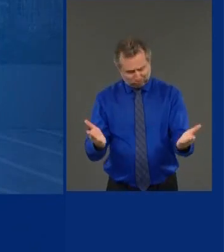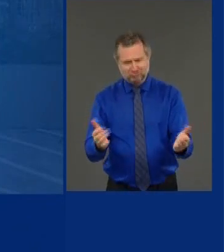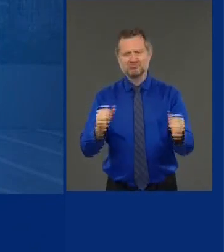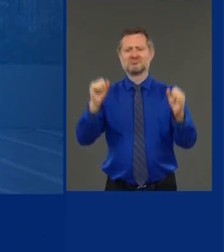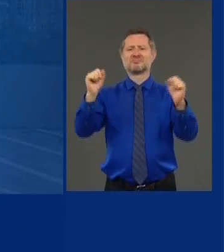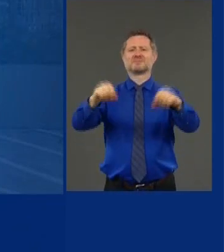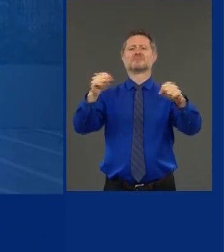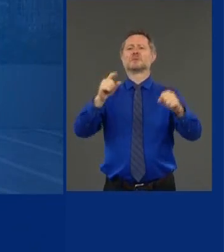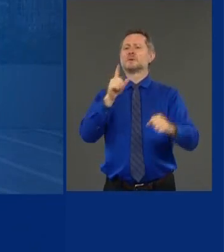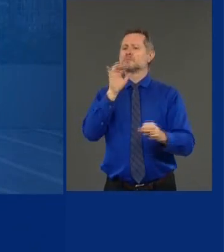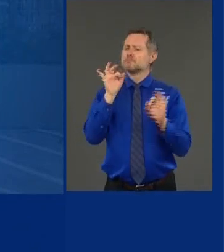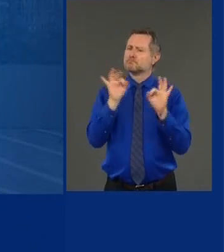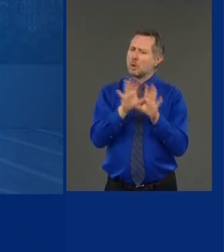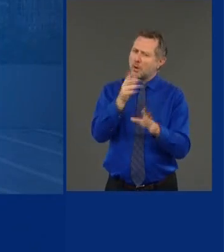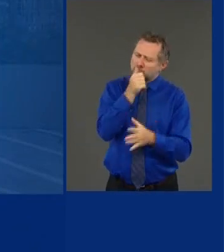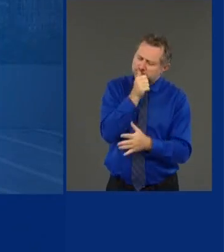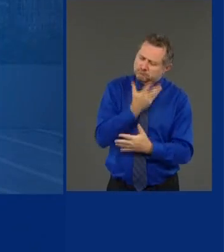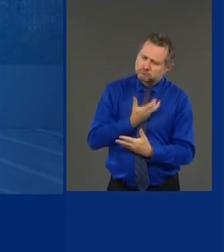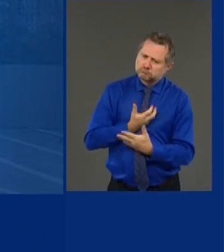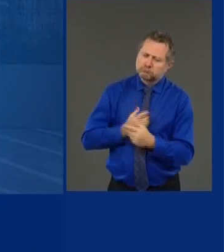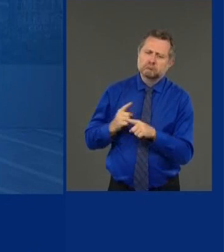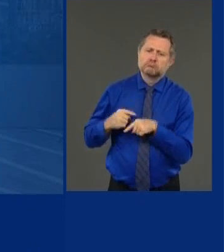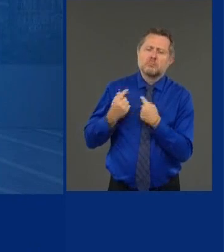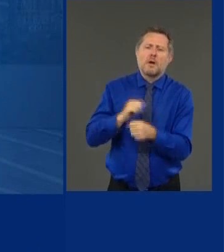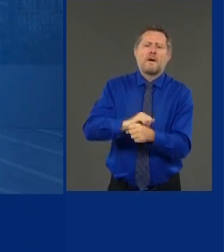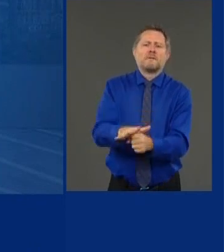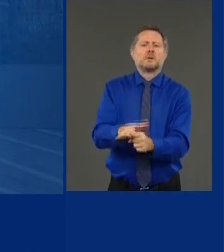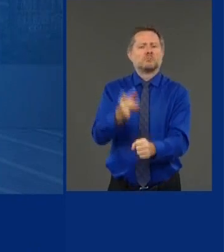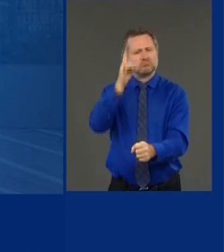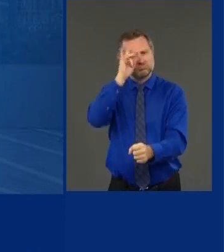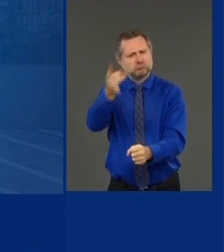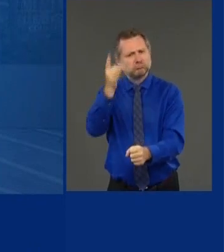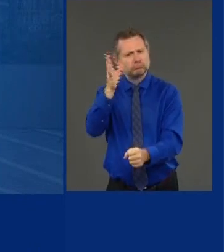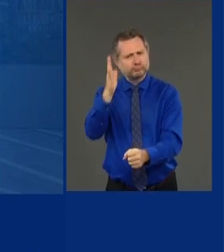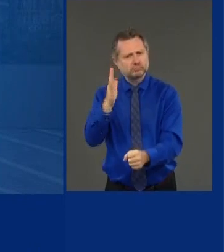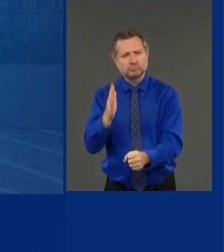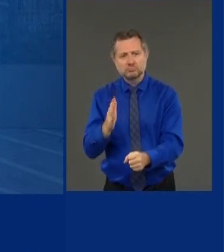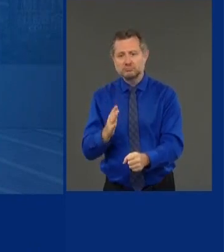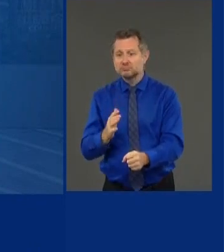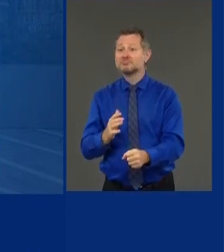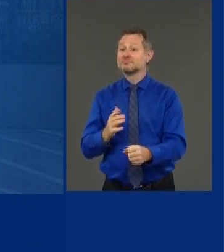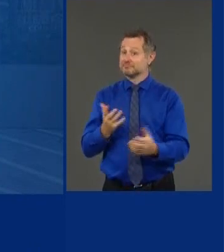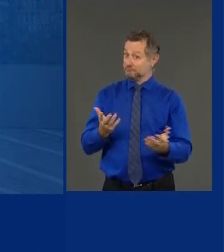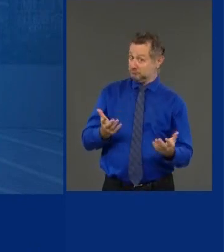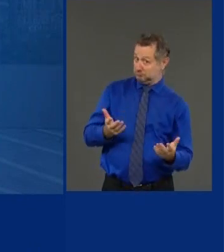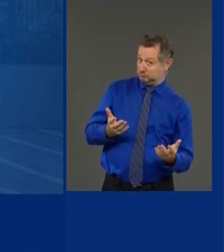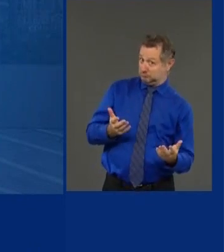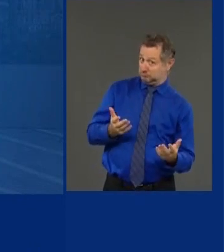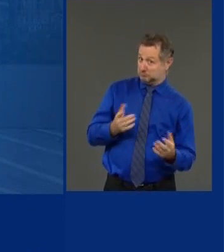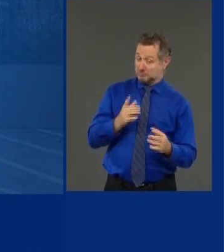MAYBE IT WAS GOD'S WAY OF SAYING TO NEW YORKERS, YES, THIS IS A TOUGH TIME.